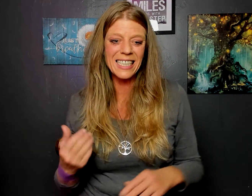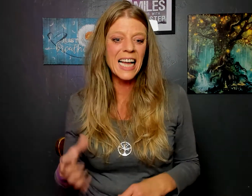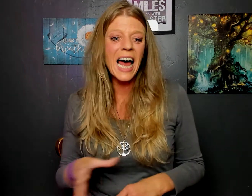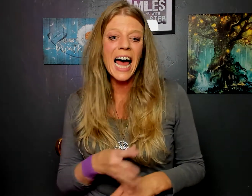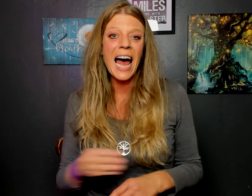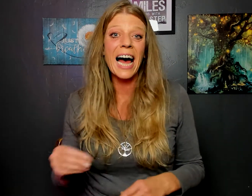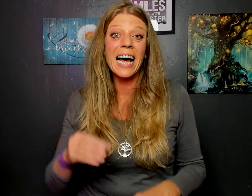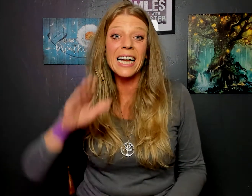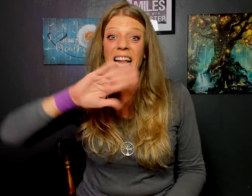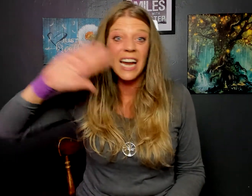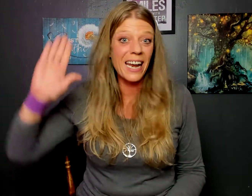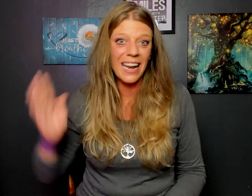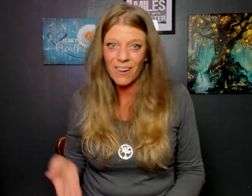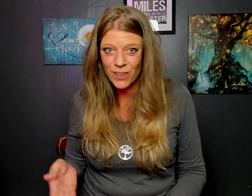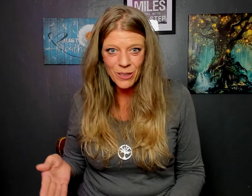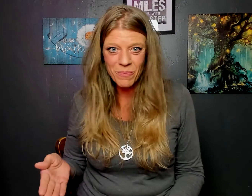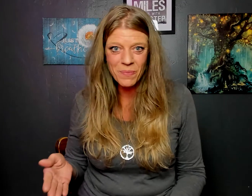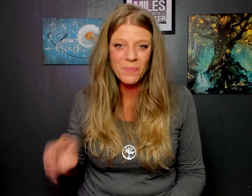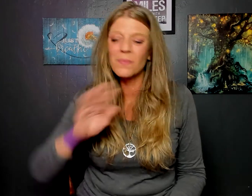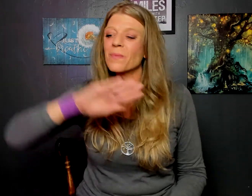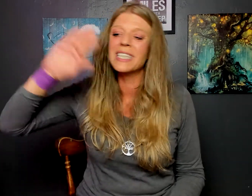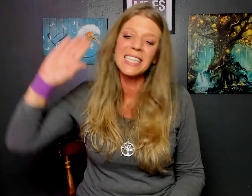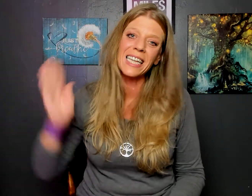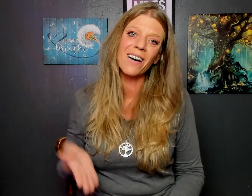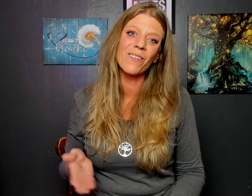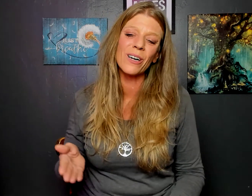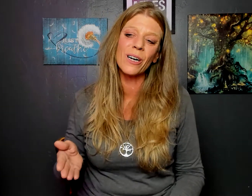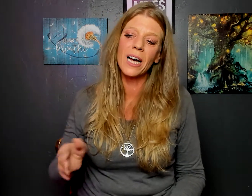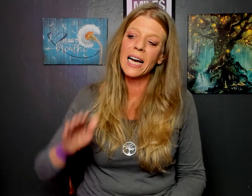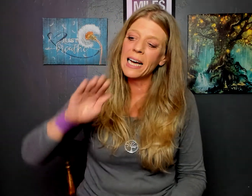and NEVER. NEVER.